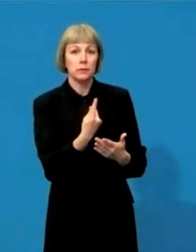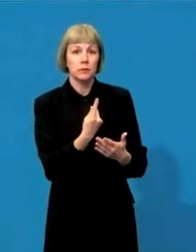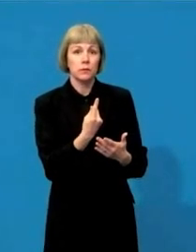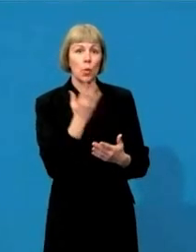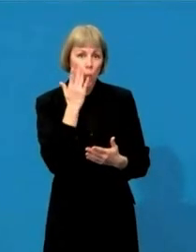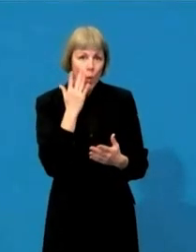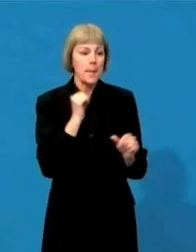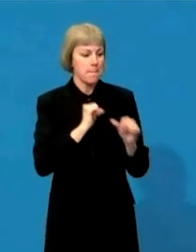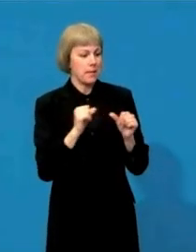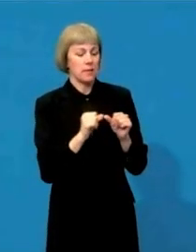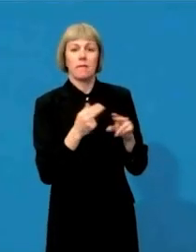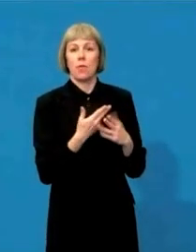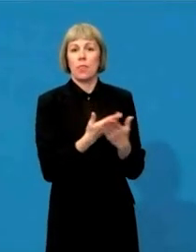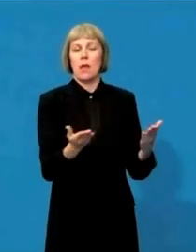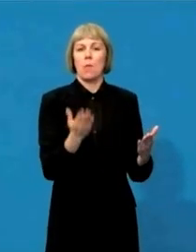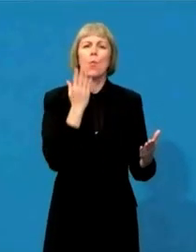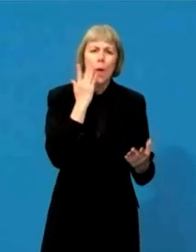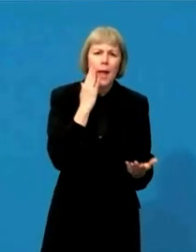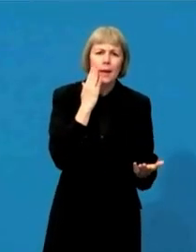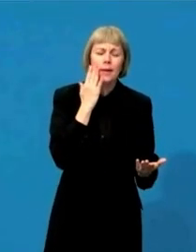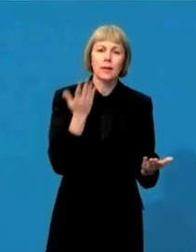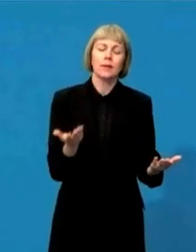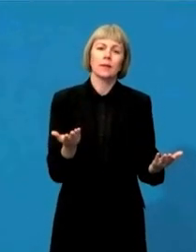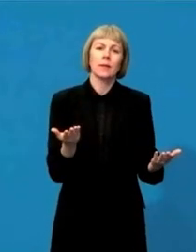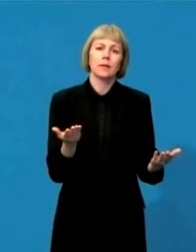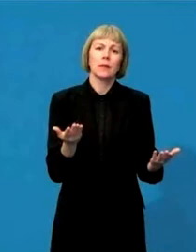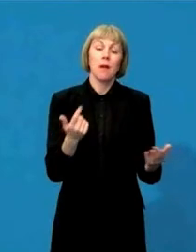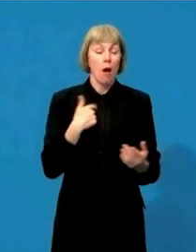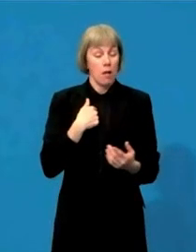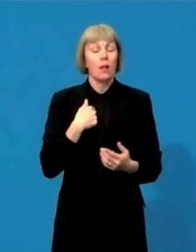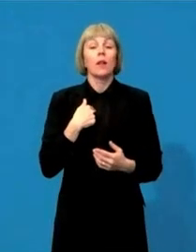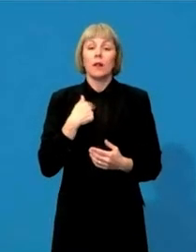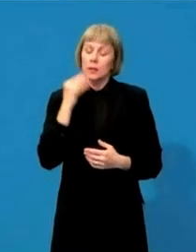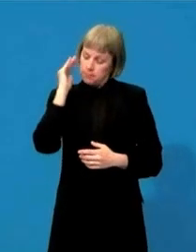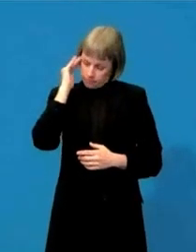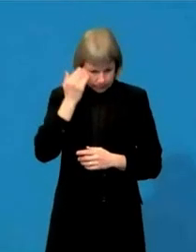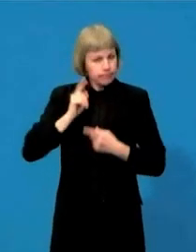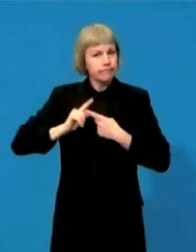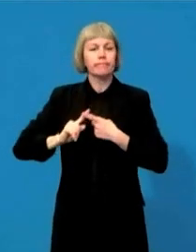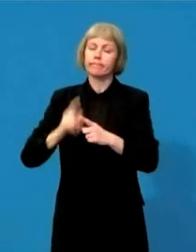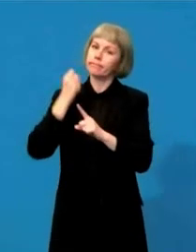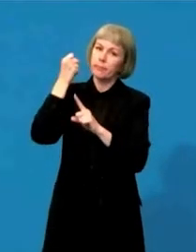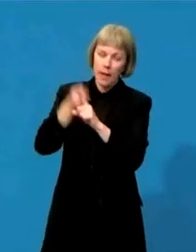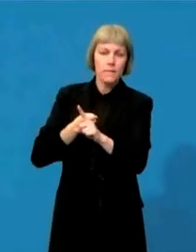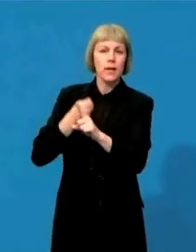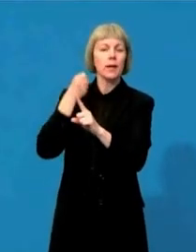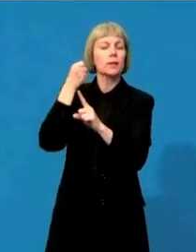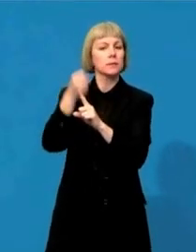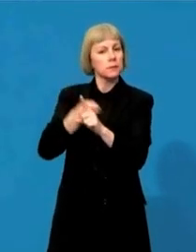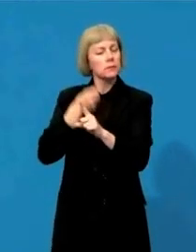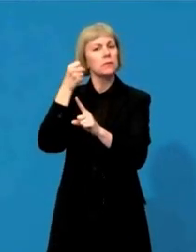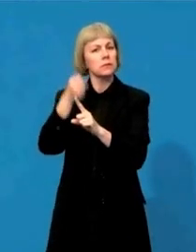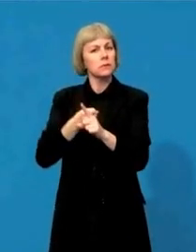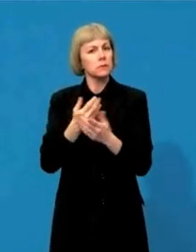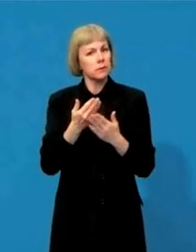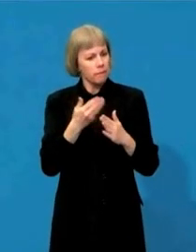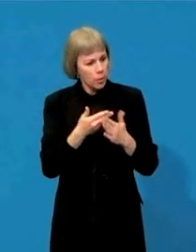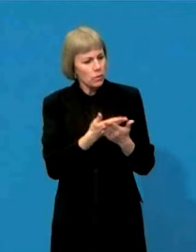And certainly, I always advocate for women and children here in the Fitzroy Valley